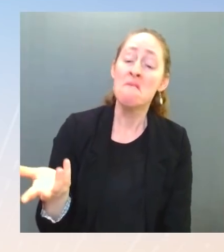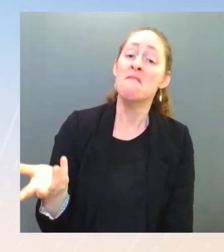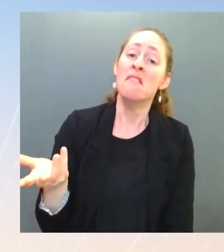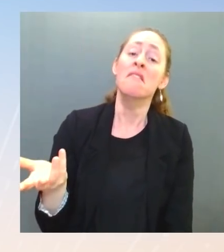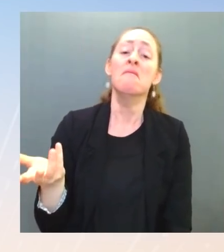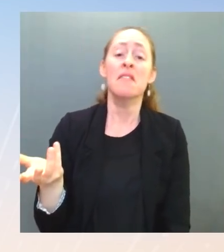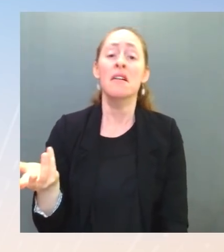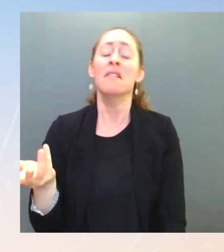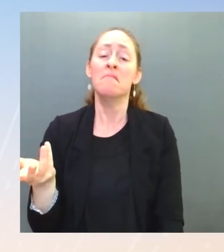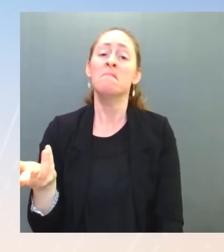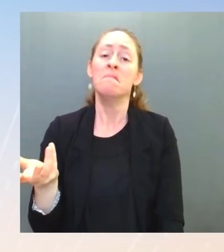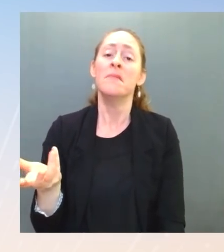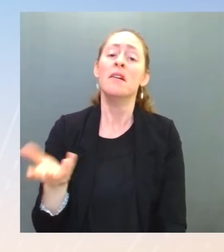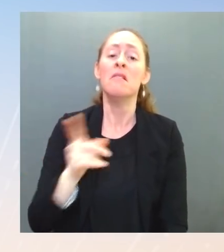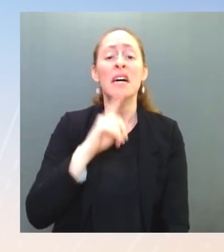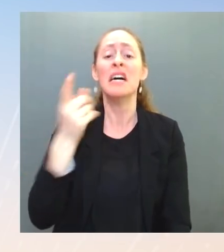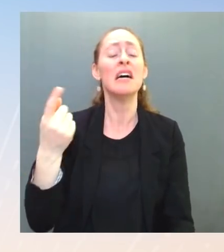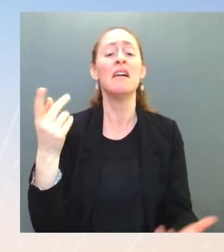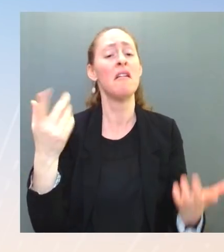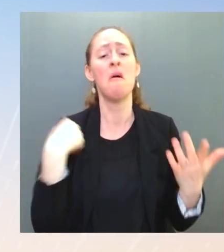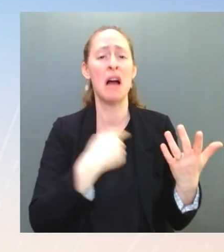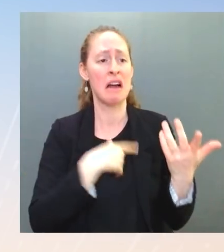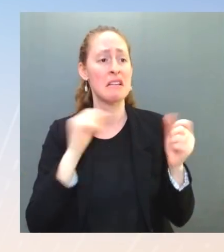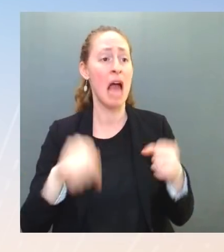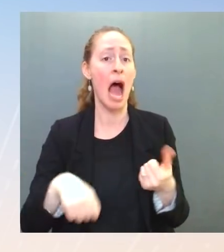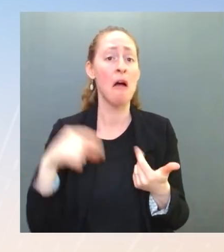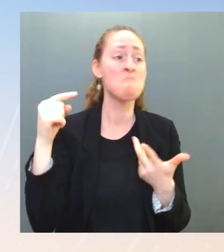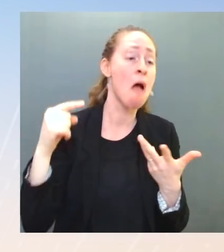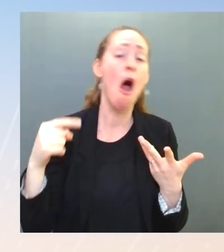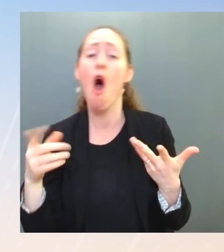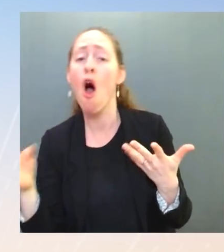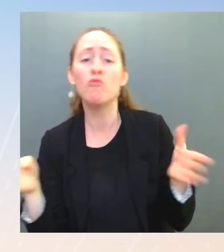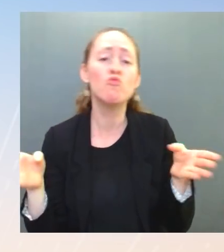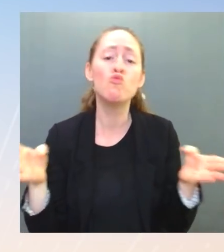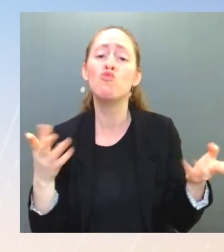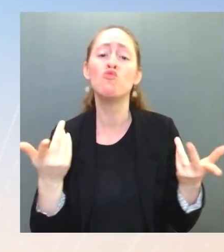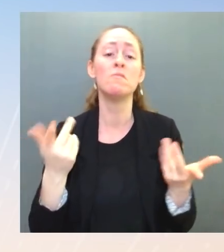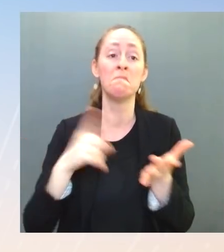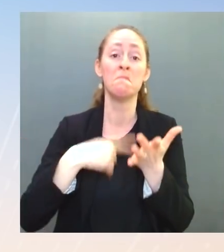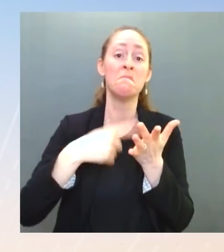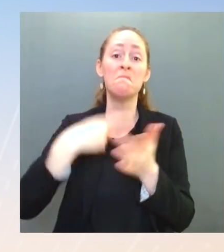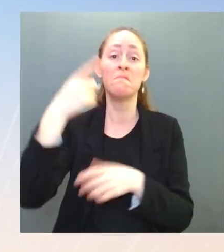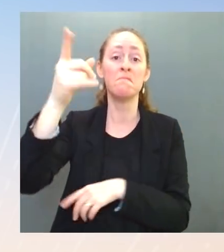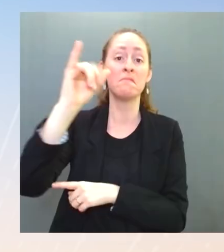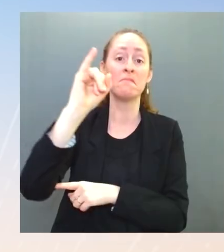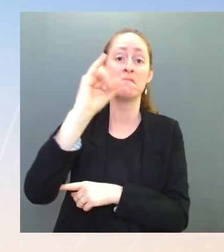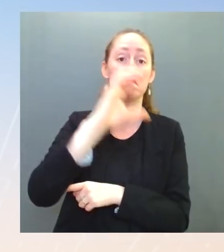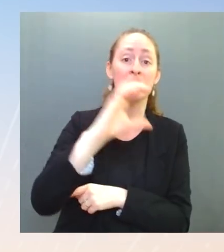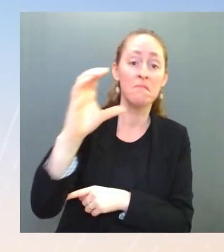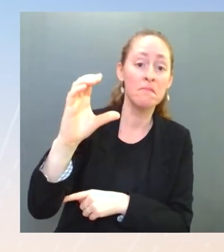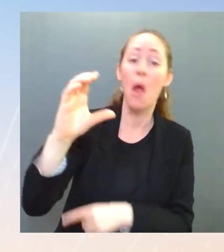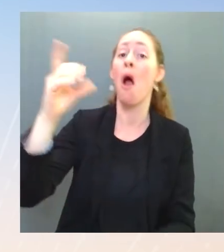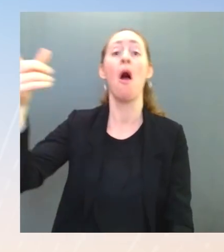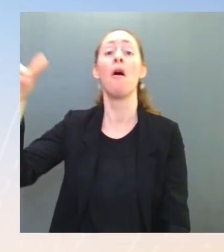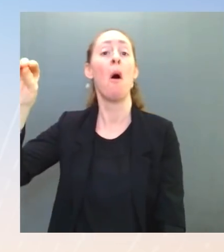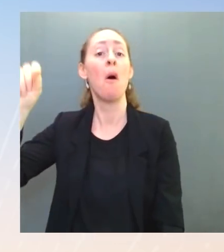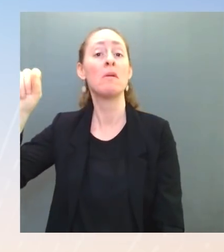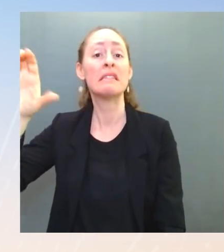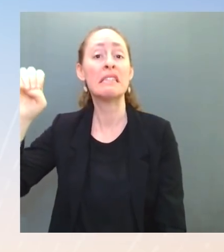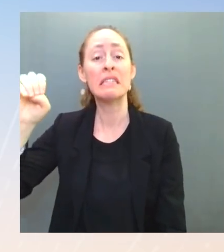whether it's the ICC or the OSCE, and basically an international fora is probably the appropriate forum, but we're not going to predetermine